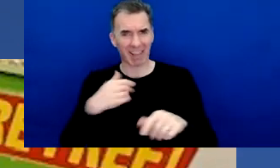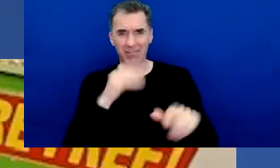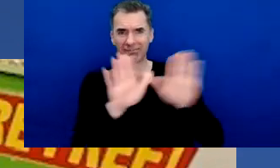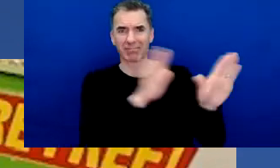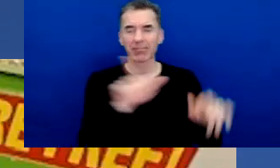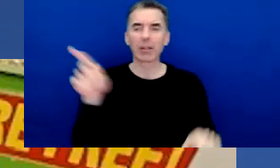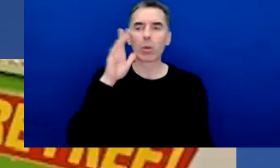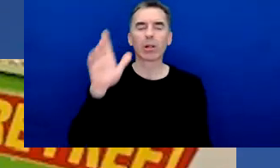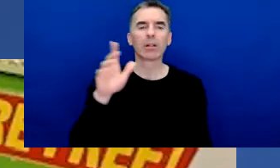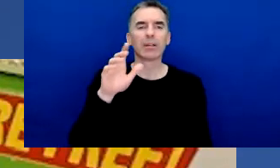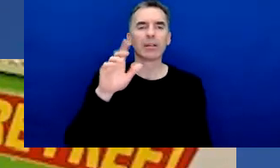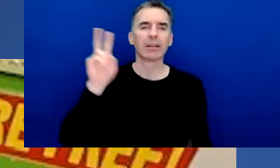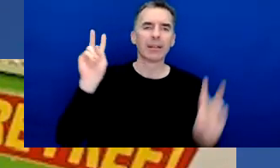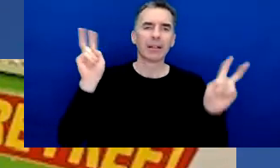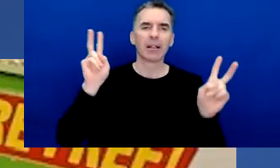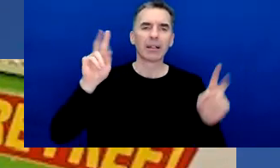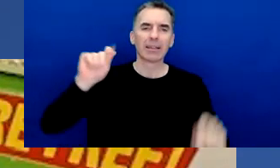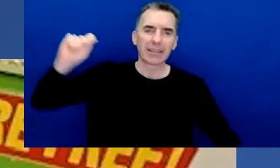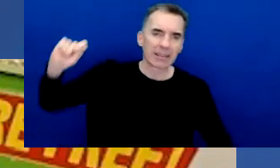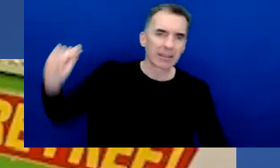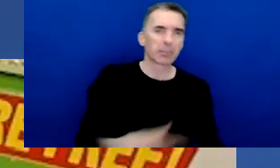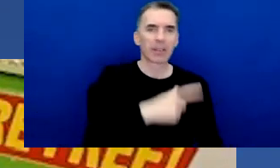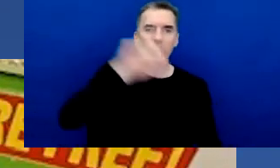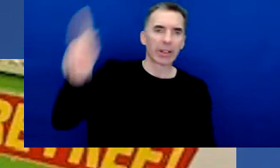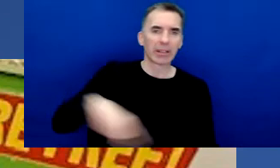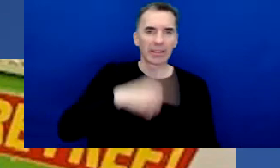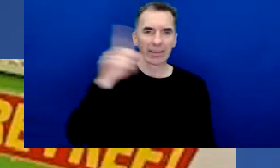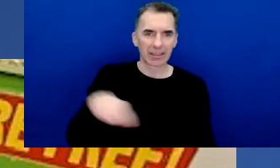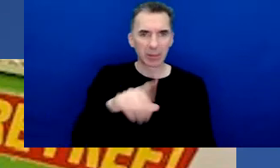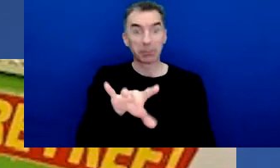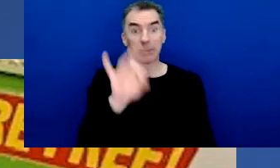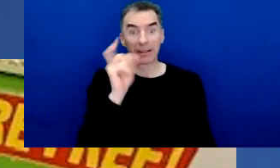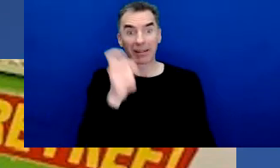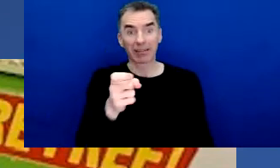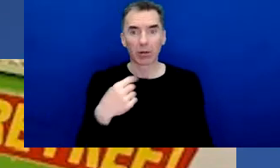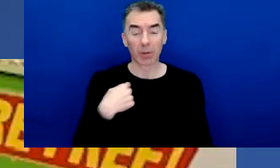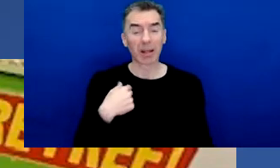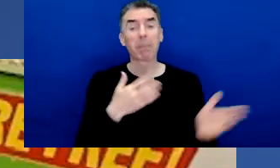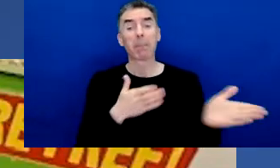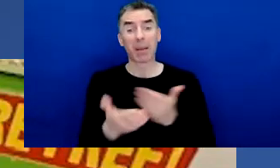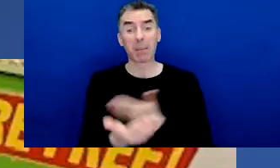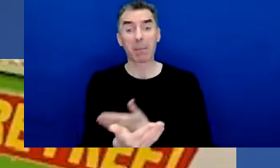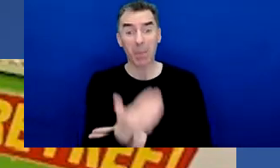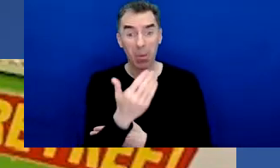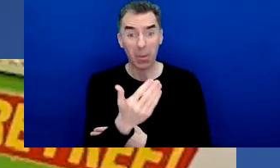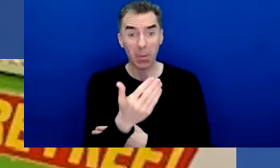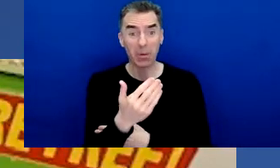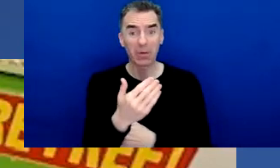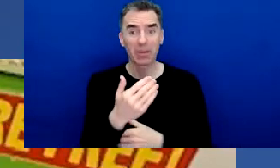And what I did. So we've gone through Mary Ann Sean and I, we were going to do this in the morning and we were originally going to name the serial and syllabi.